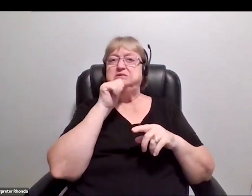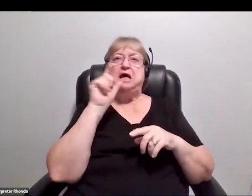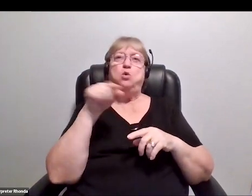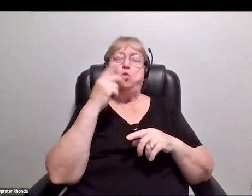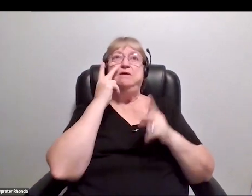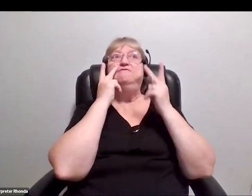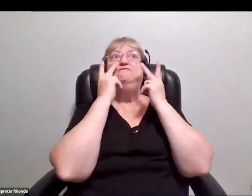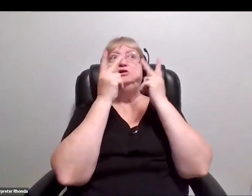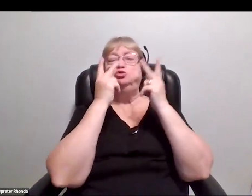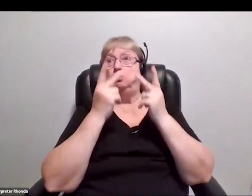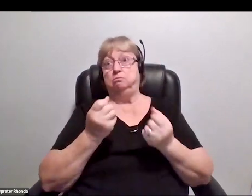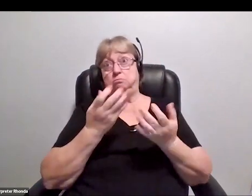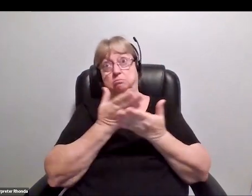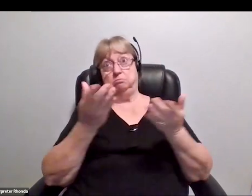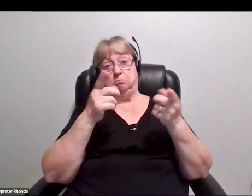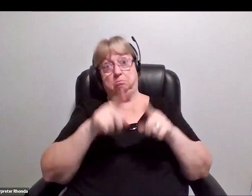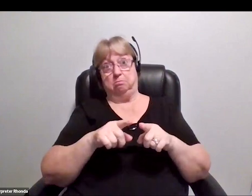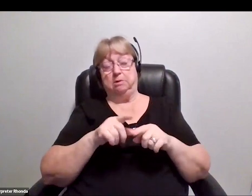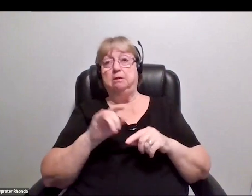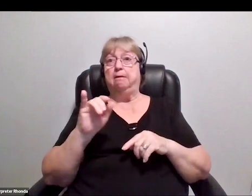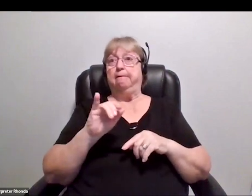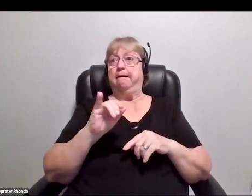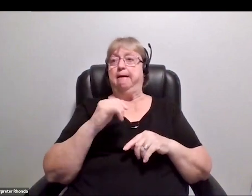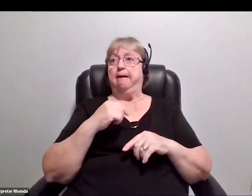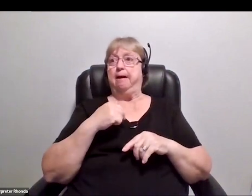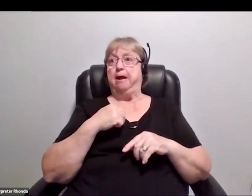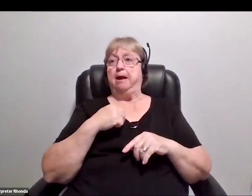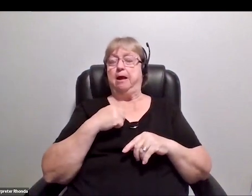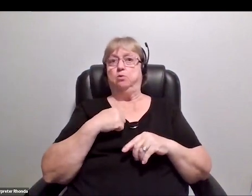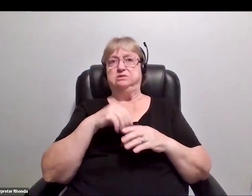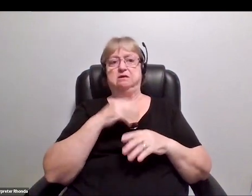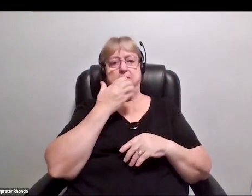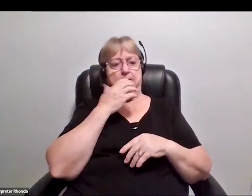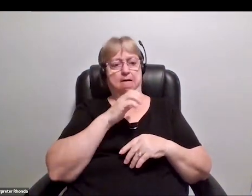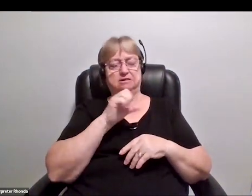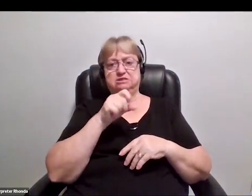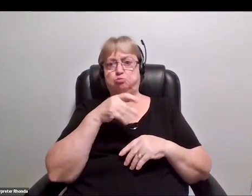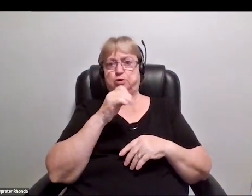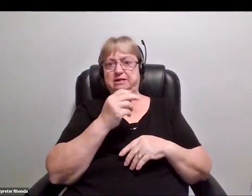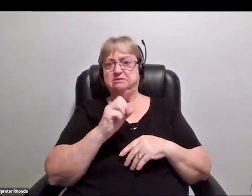Lots of things happened, too. I was in Hot Springs National Park in Arkansas.